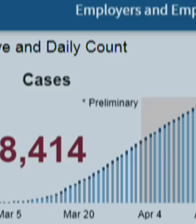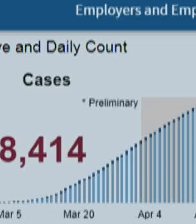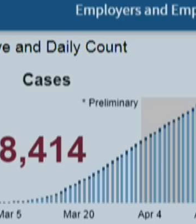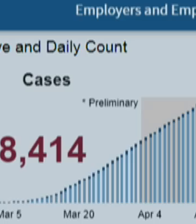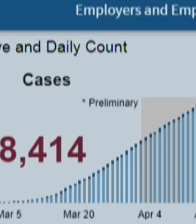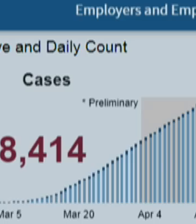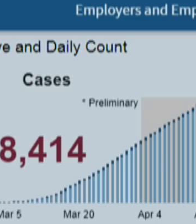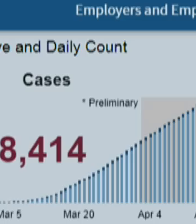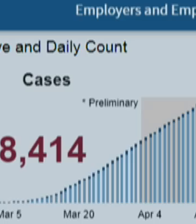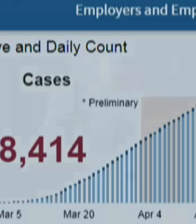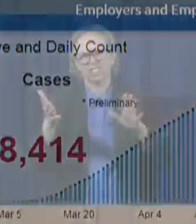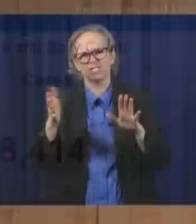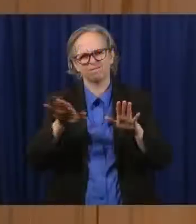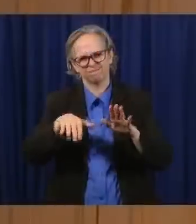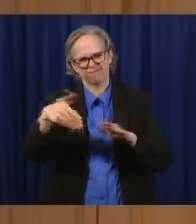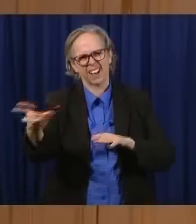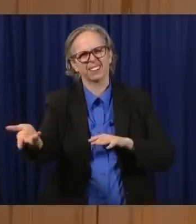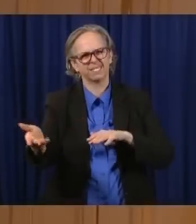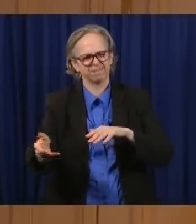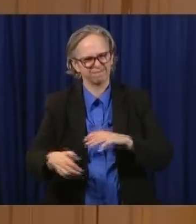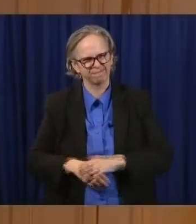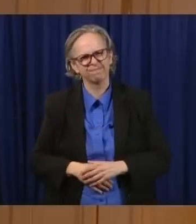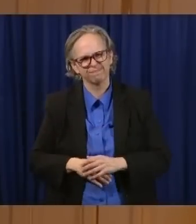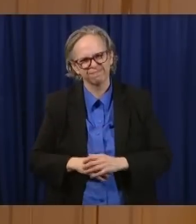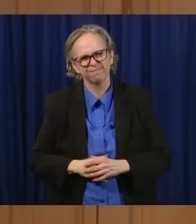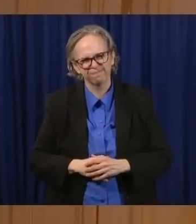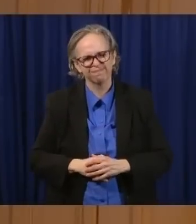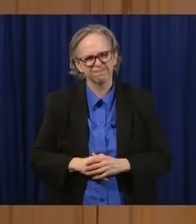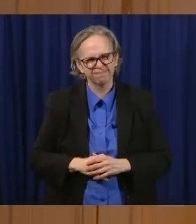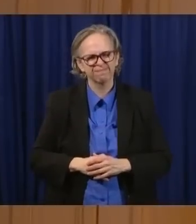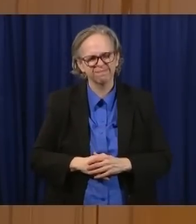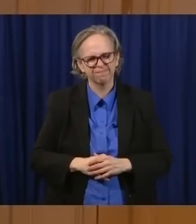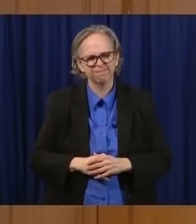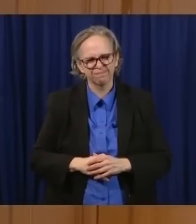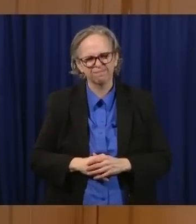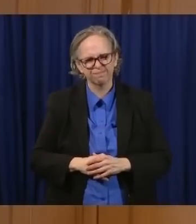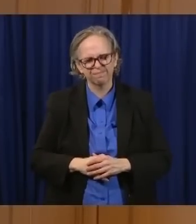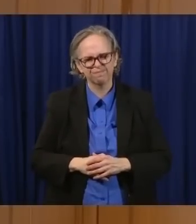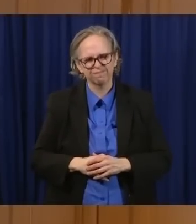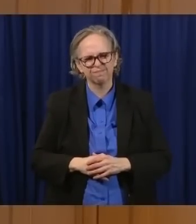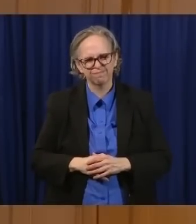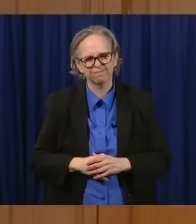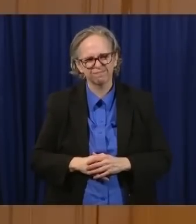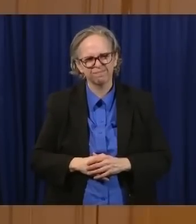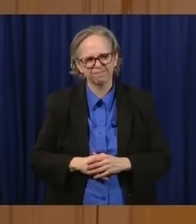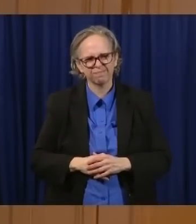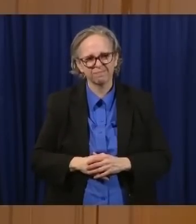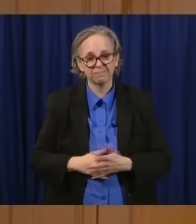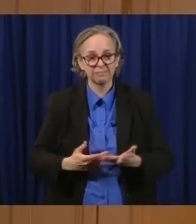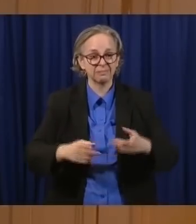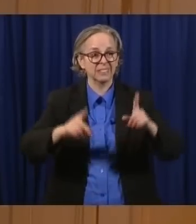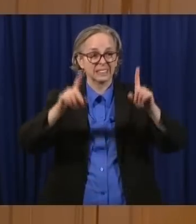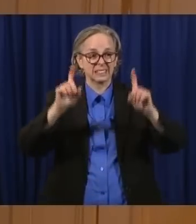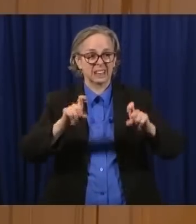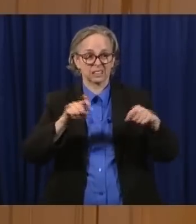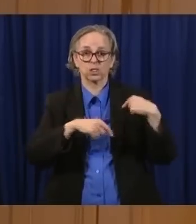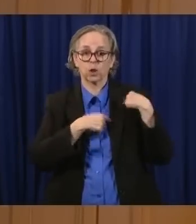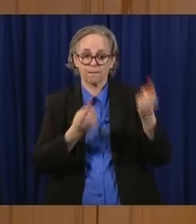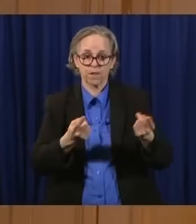OF THE 88 COUNTIES.. WE HAVE A TOTAL DEAD OF 389.